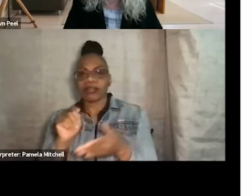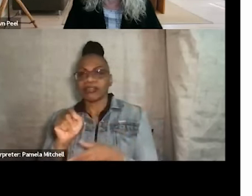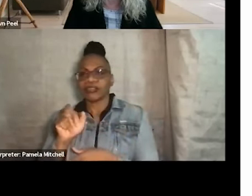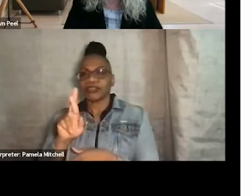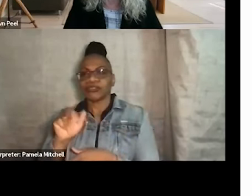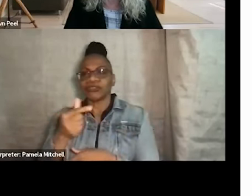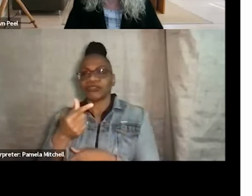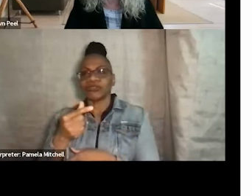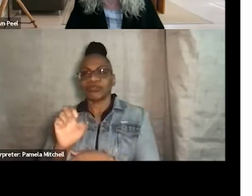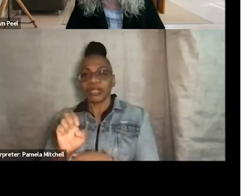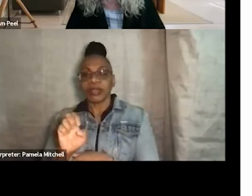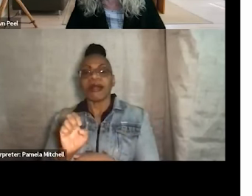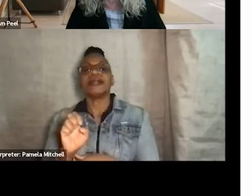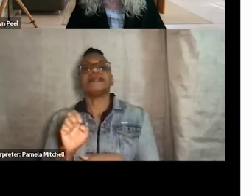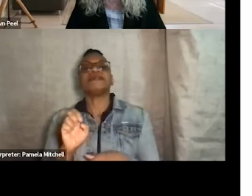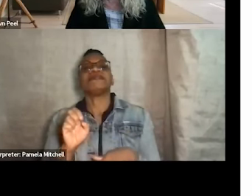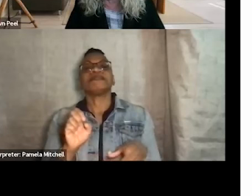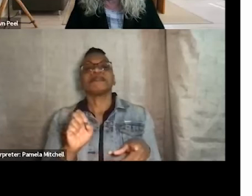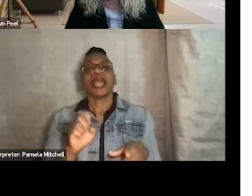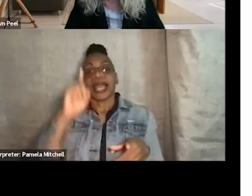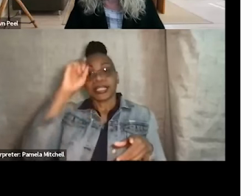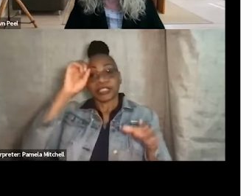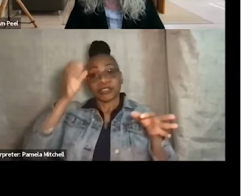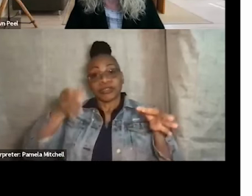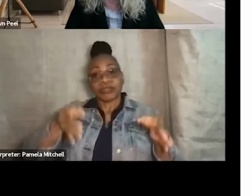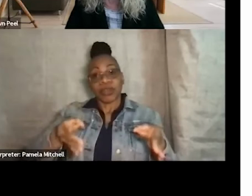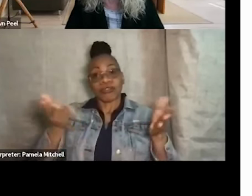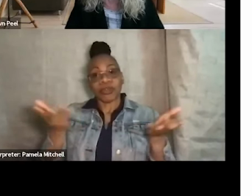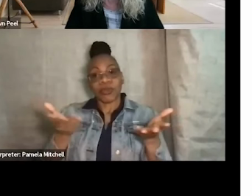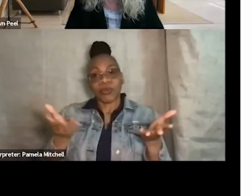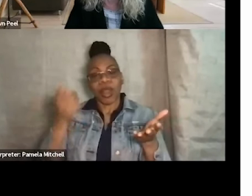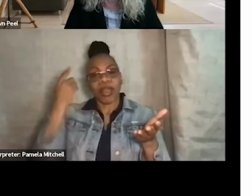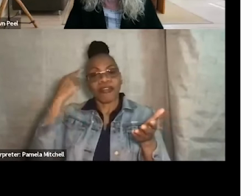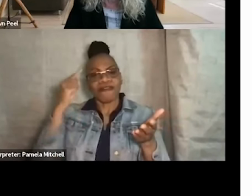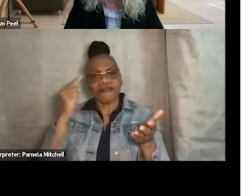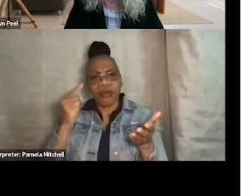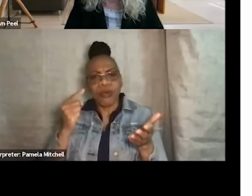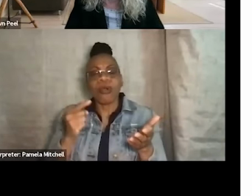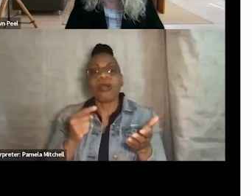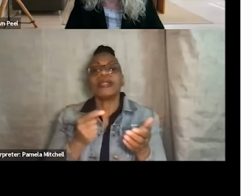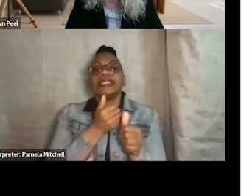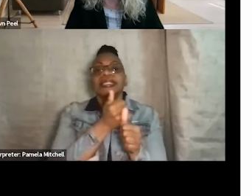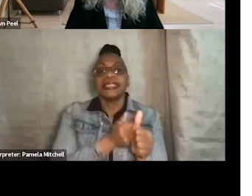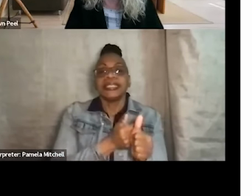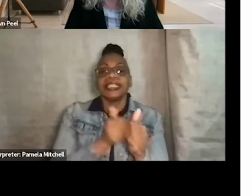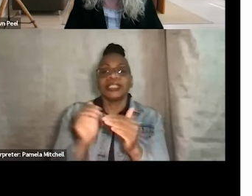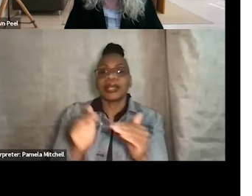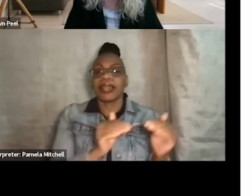and a determination for the appropriate level of care is made. It should be noted that if an individual